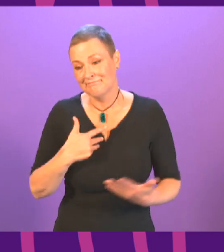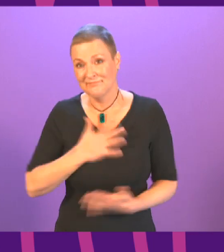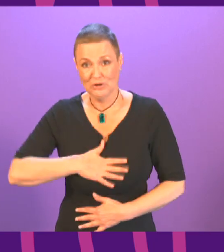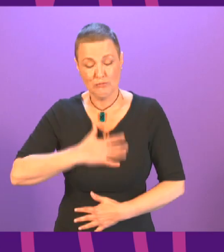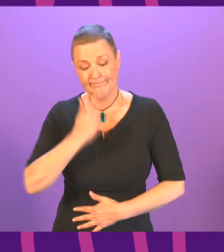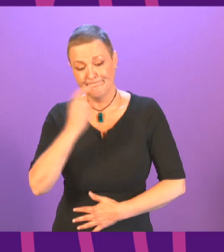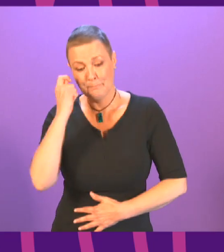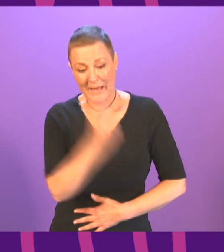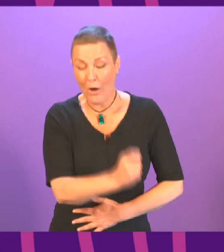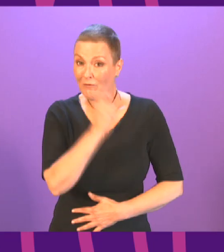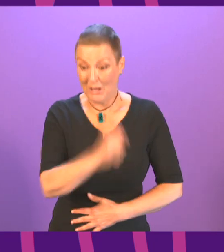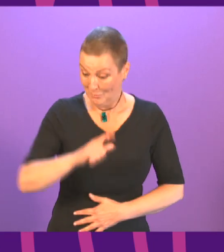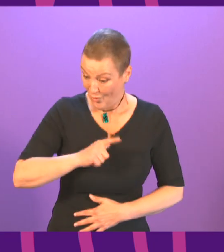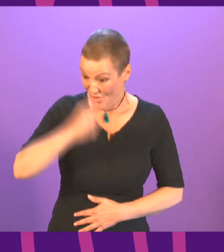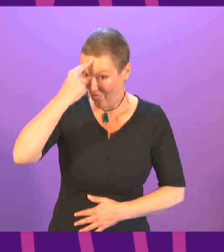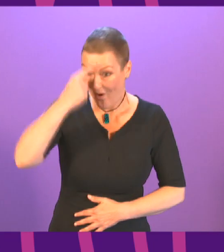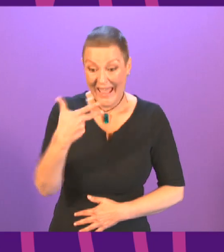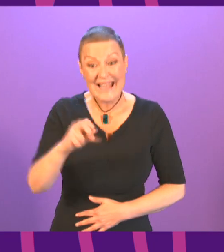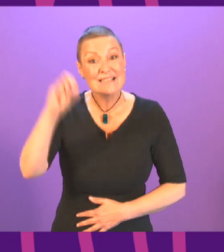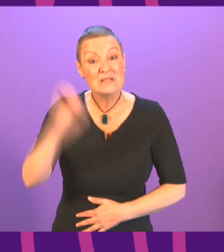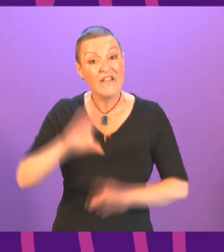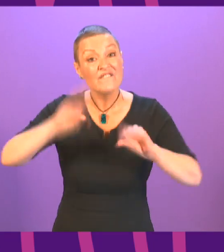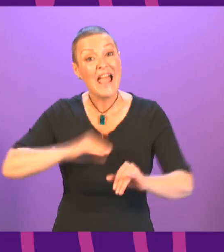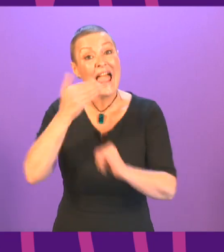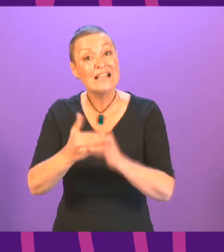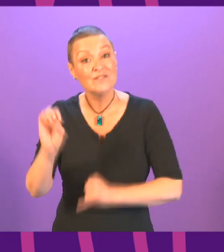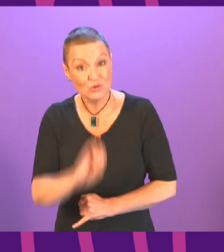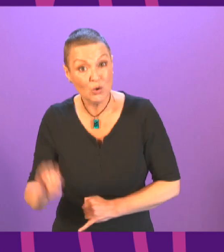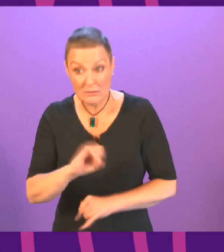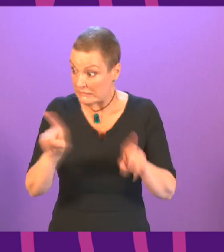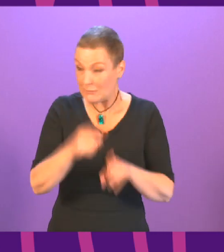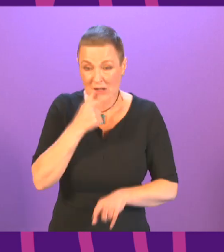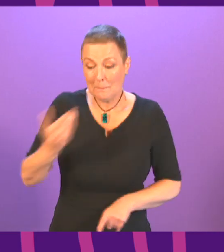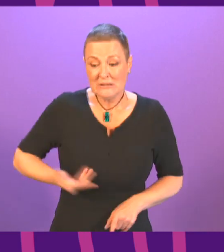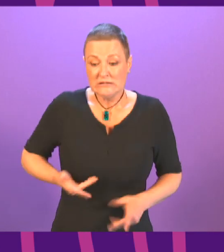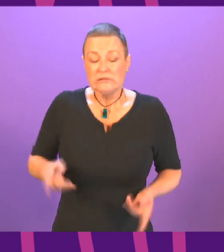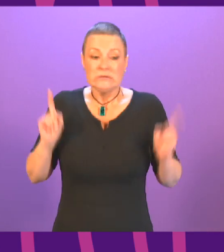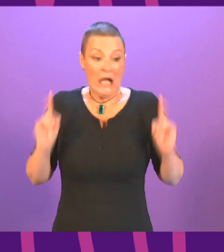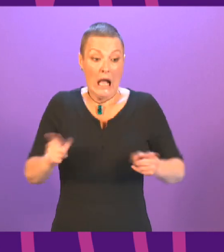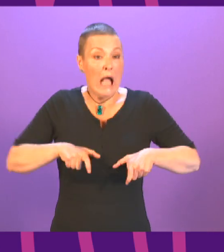have been made redundant. I know people who put businesses into liquidation because they